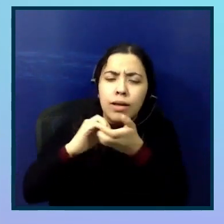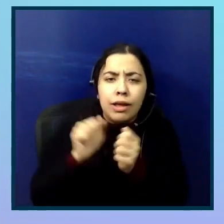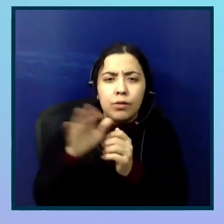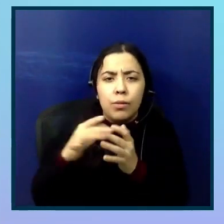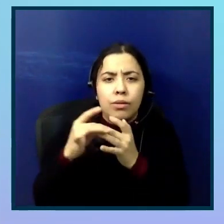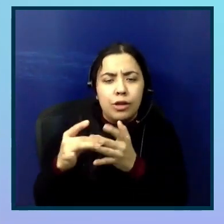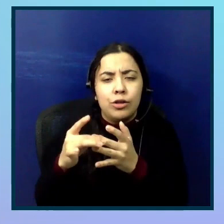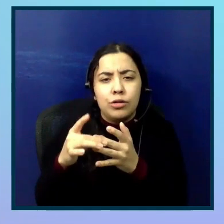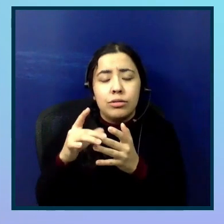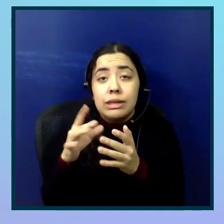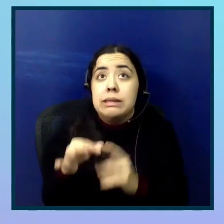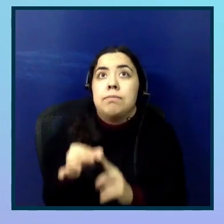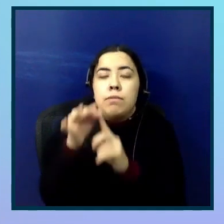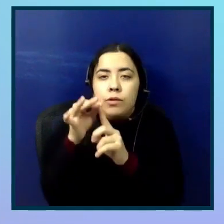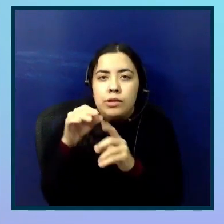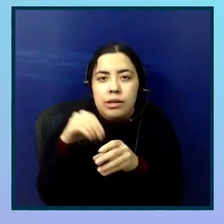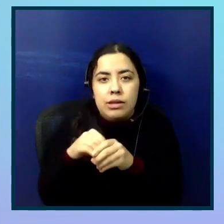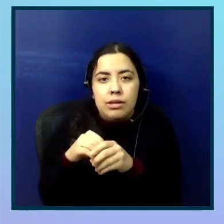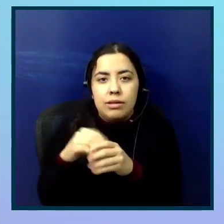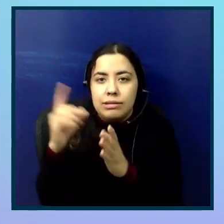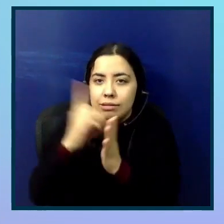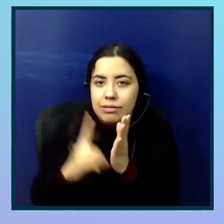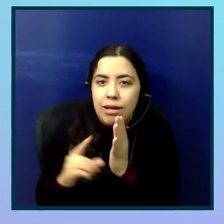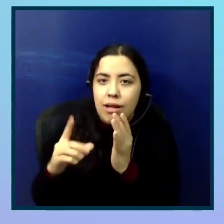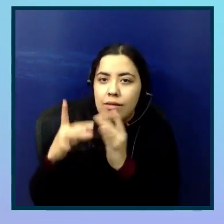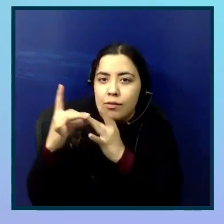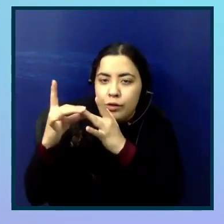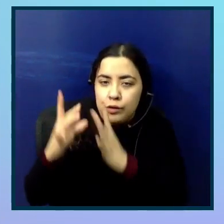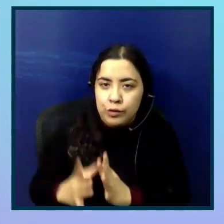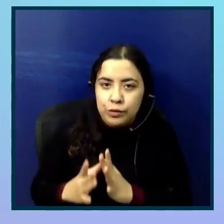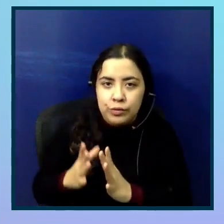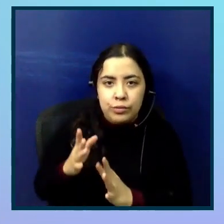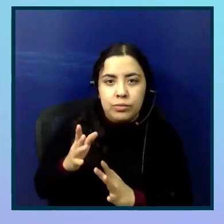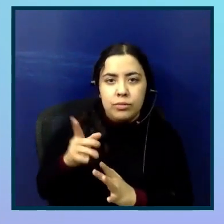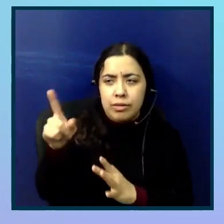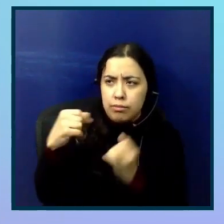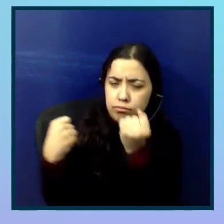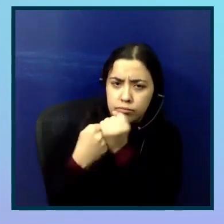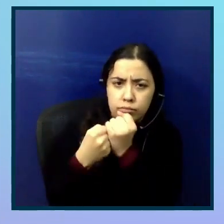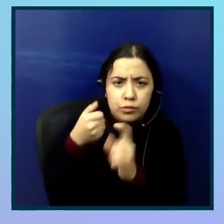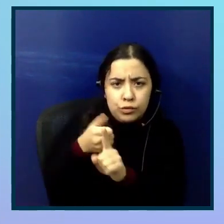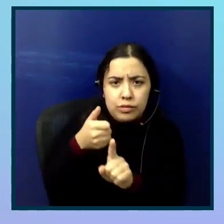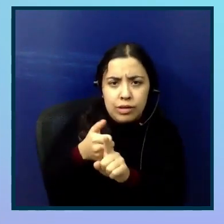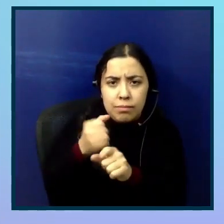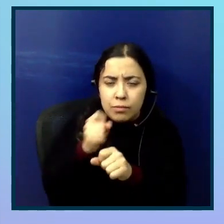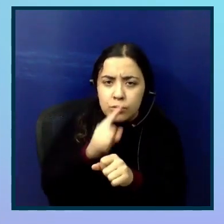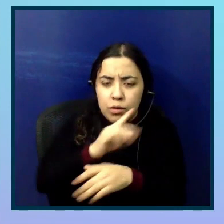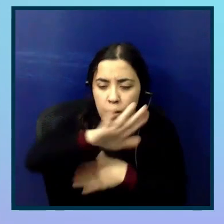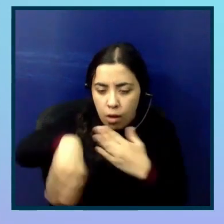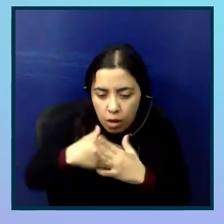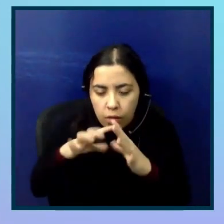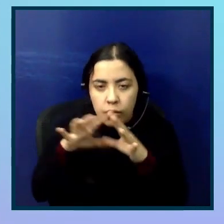who can be advocates for you and who will help make sure that the rest of the organization is empowered